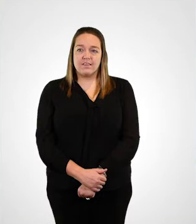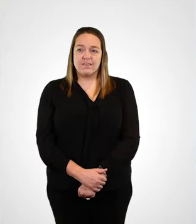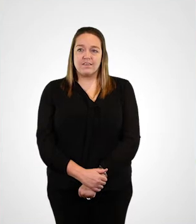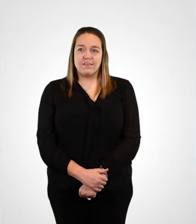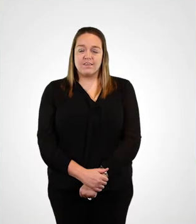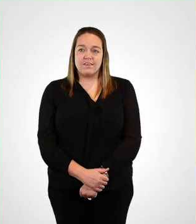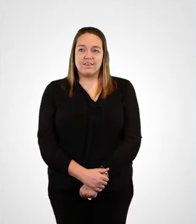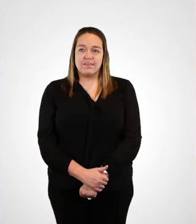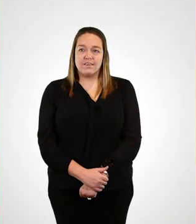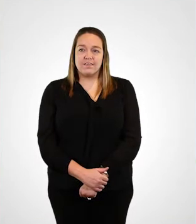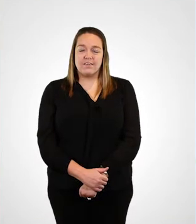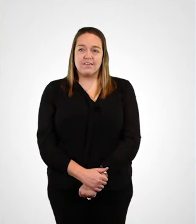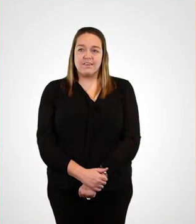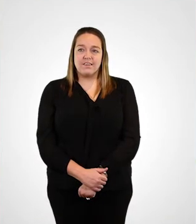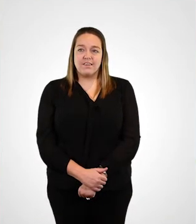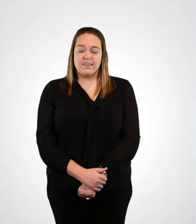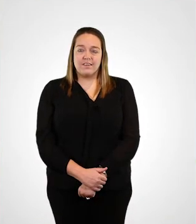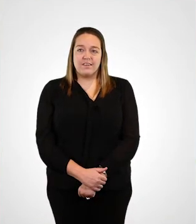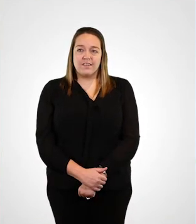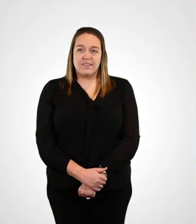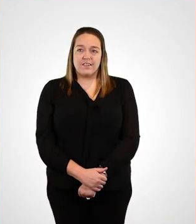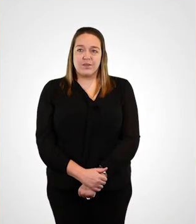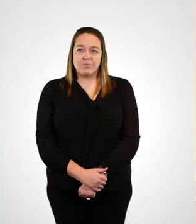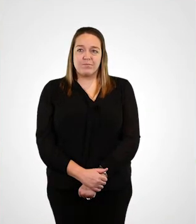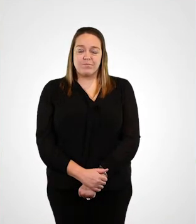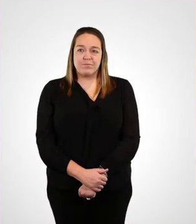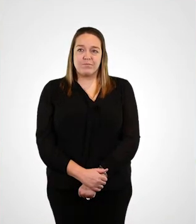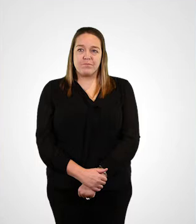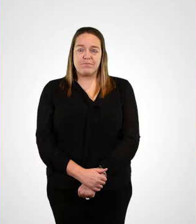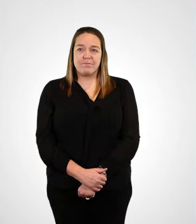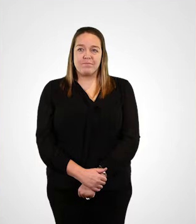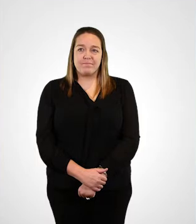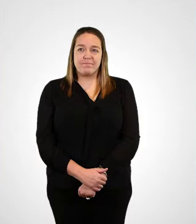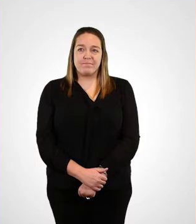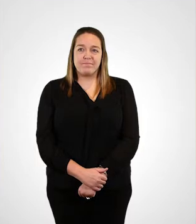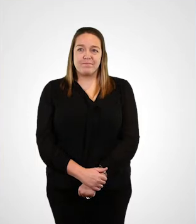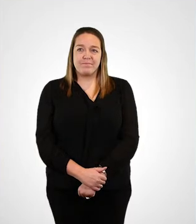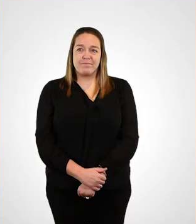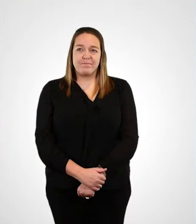No, you need to put your technology on. Then you can hear. What about your glasses, though?